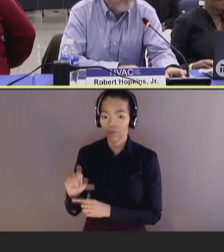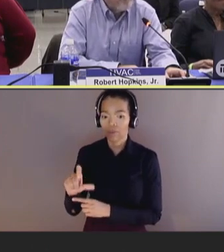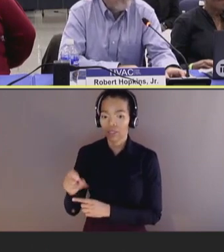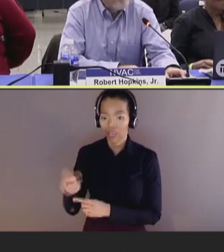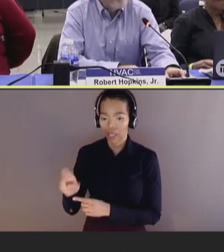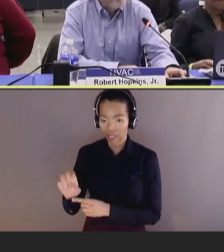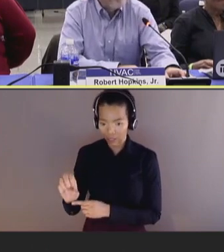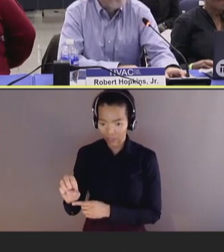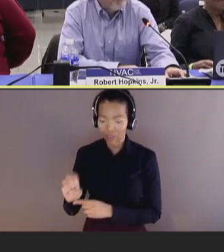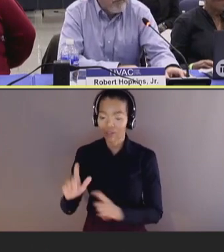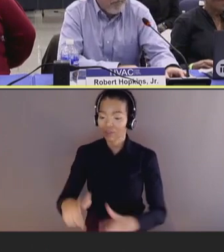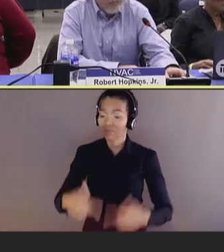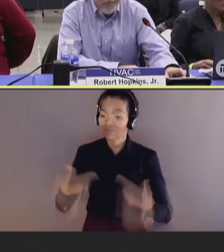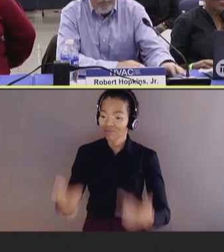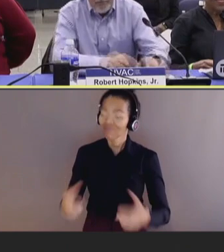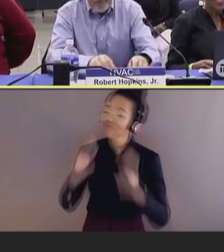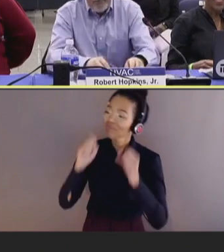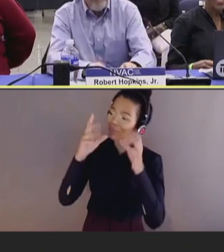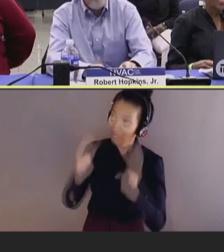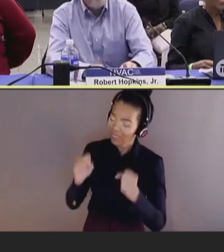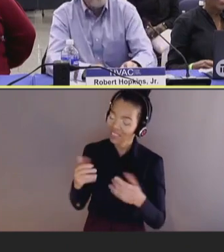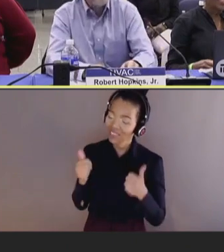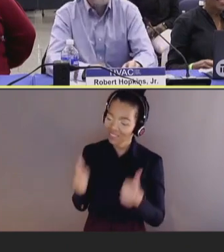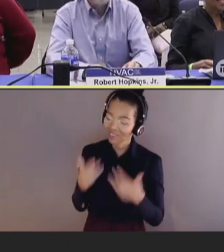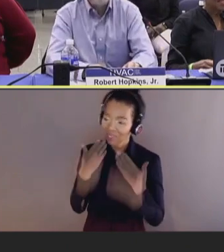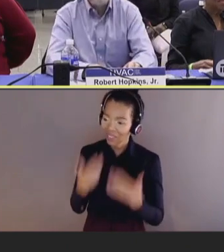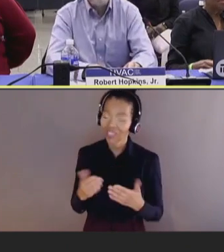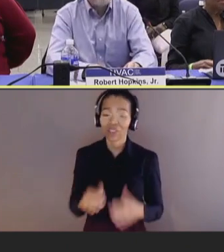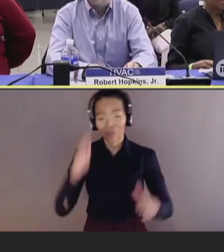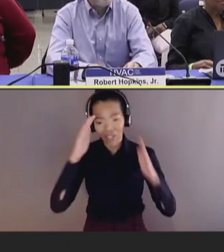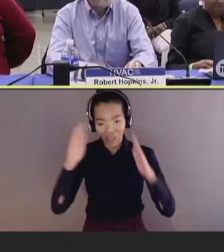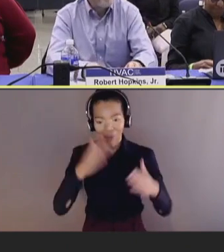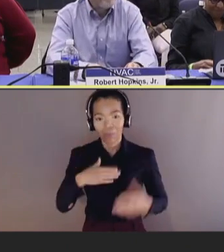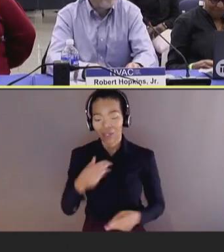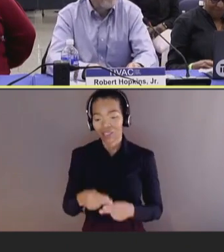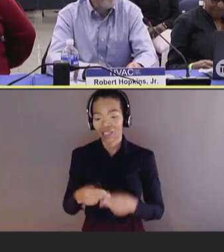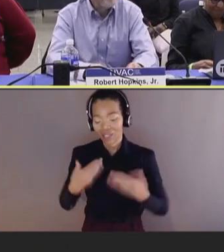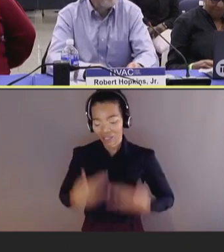Mitchell Finkel: Amazing. Thank you. Well, hello, everybody. My name is Mitchell Finkel.